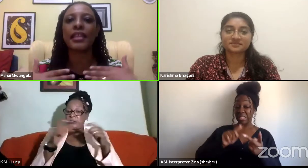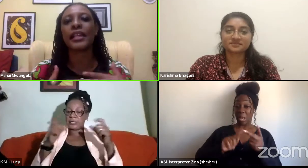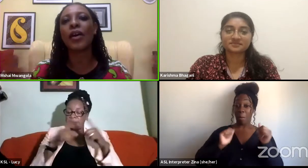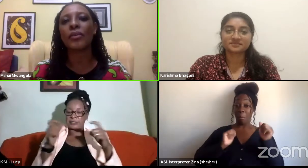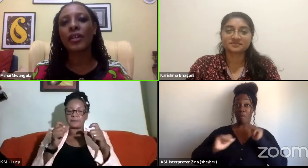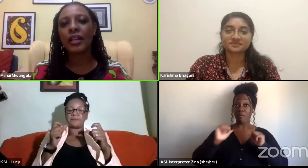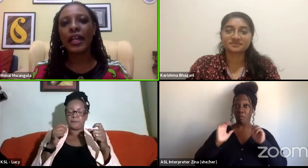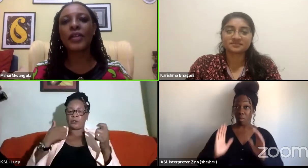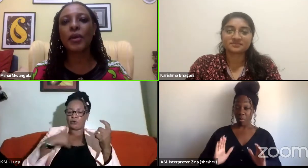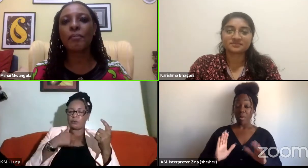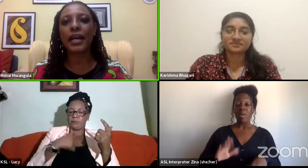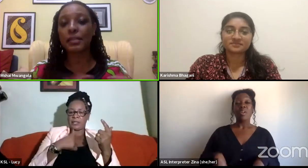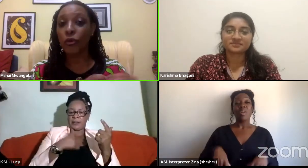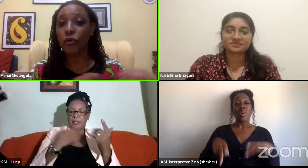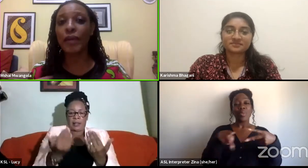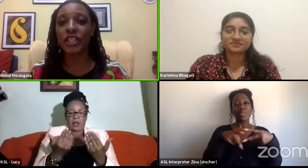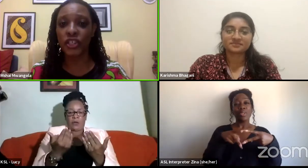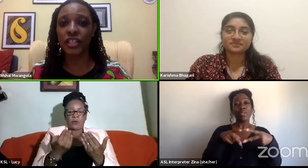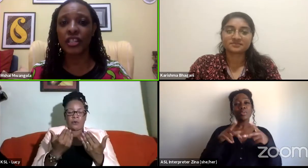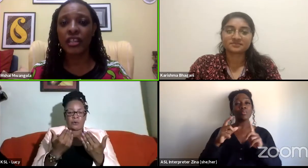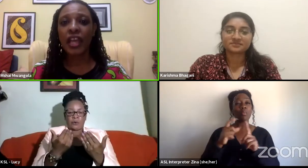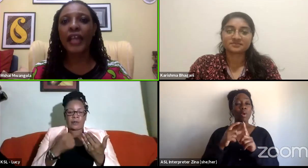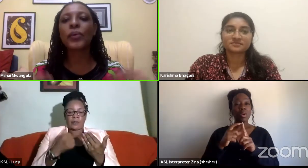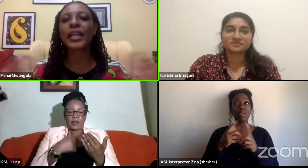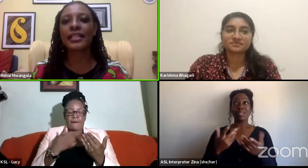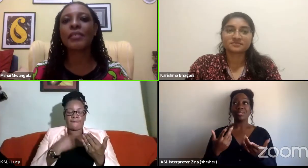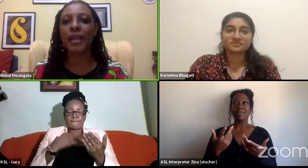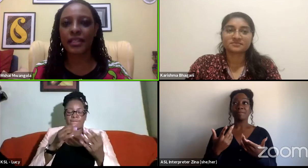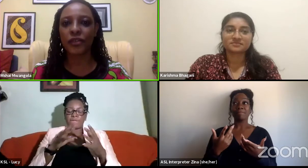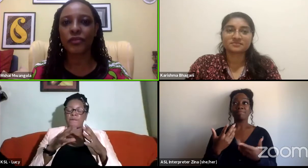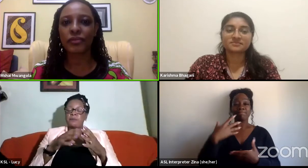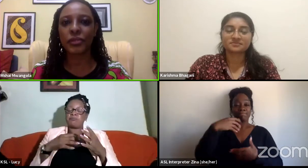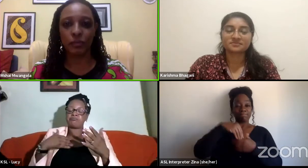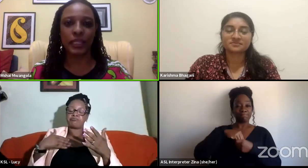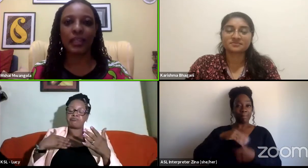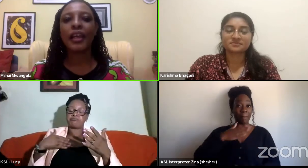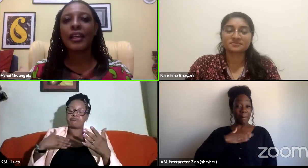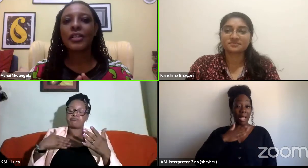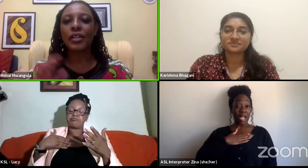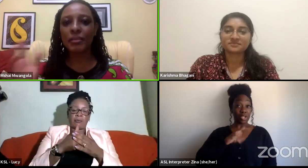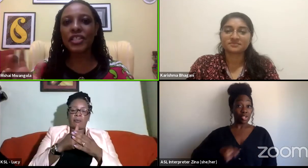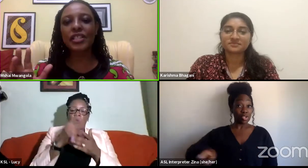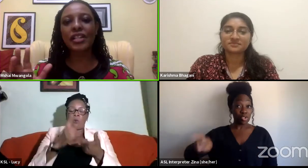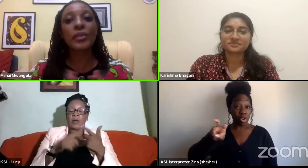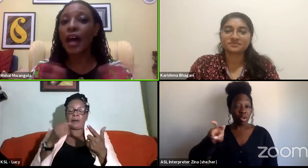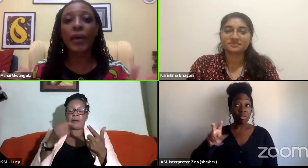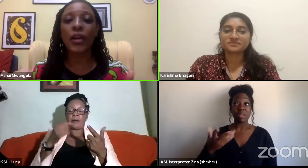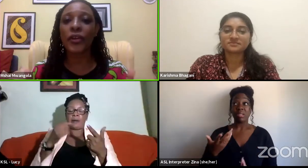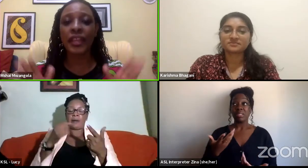they now encompass both my journey and what I see myself to be. So let me just start with how I got there